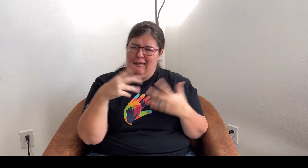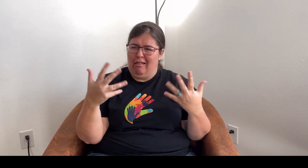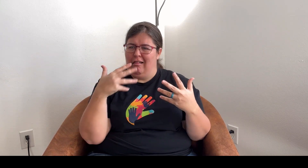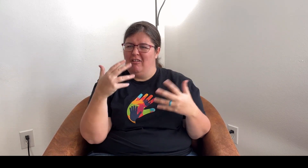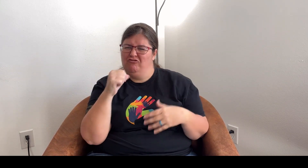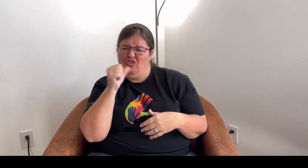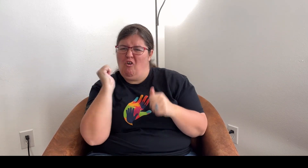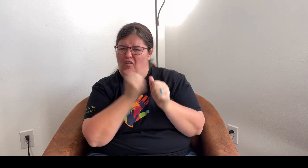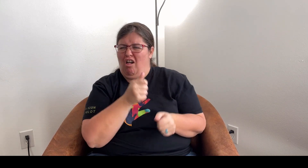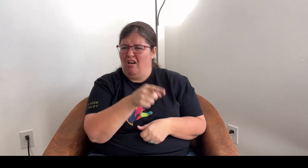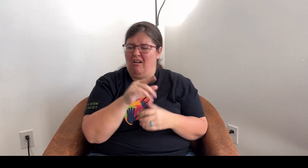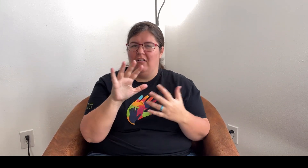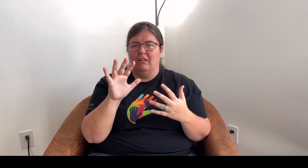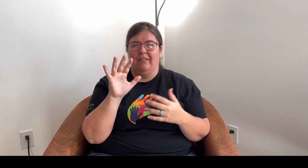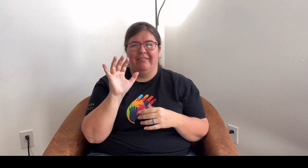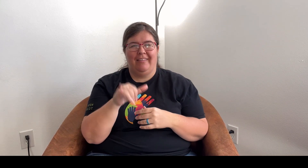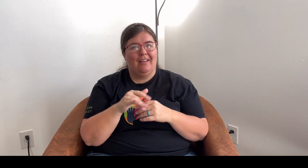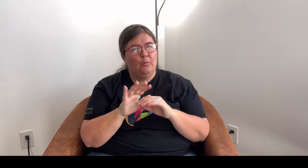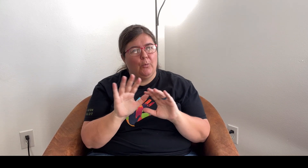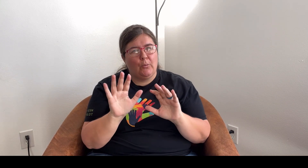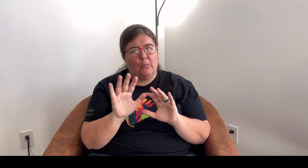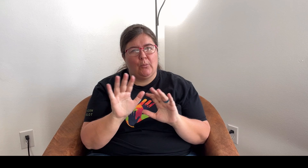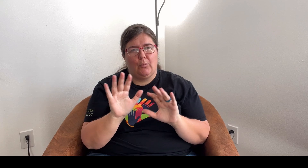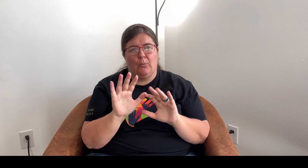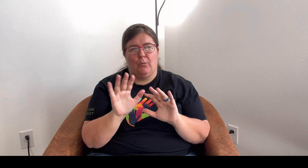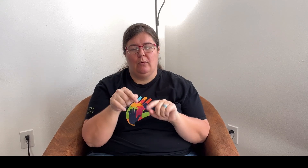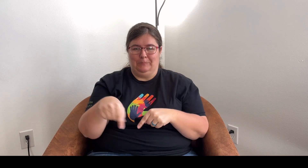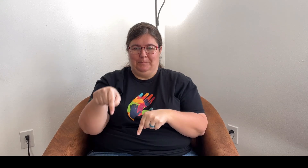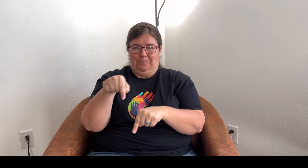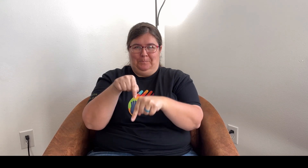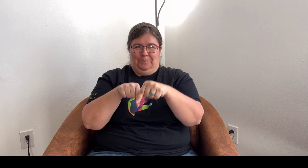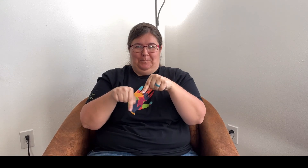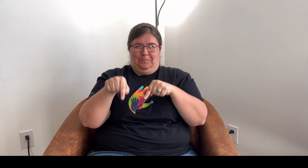railing at these creators, telling your followers how much you despise them and "don't follow them!"